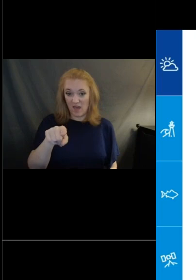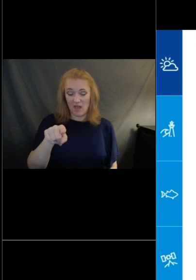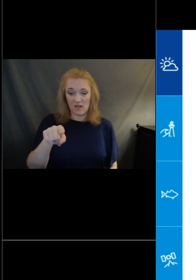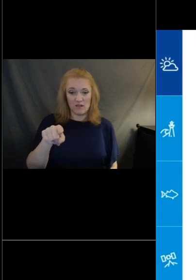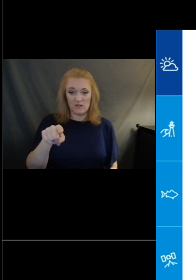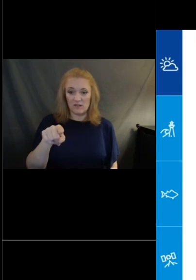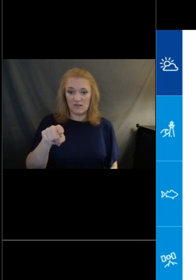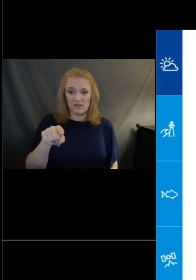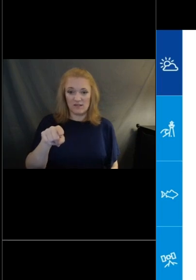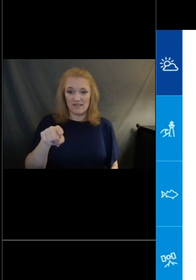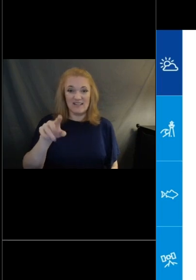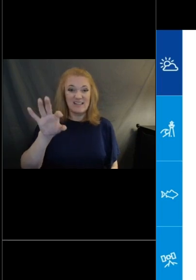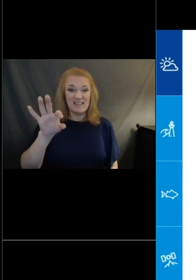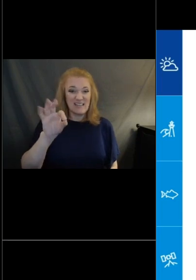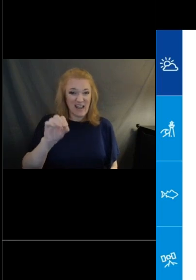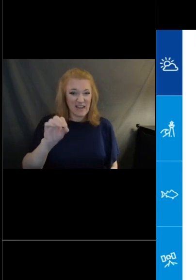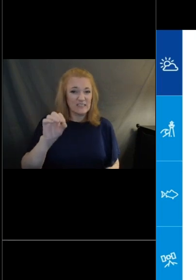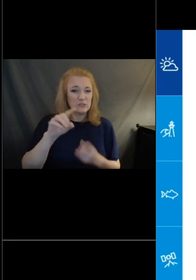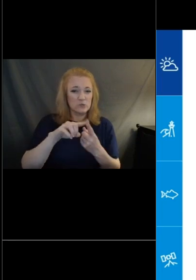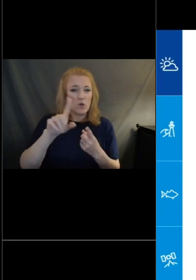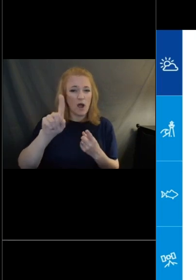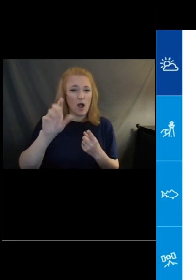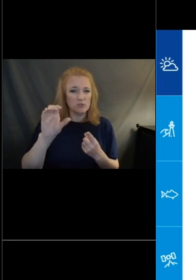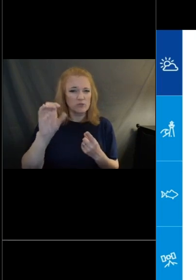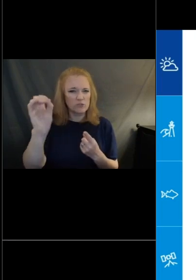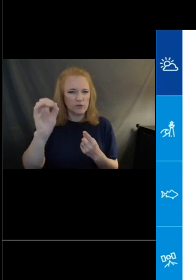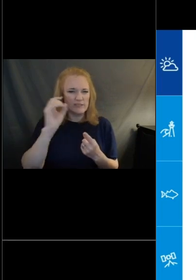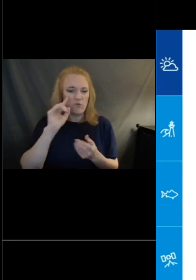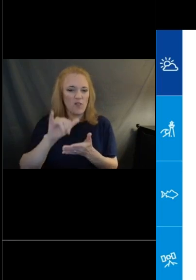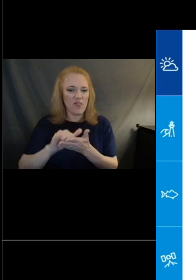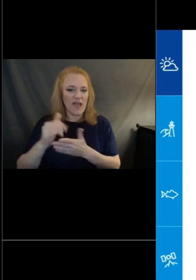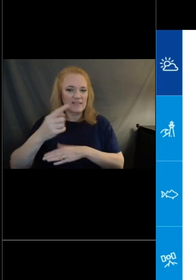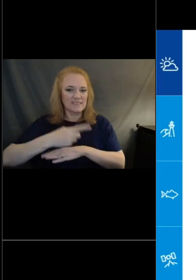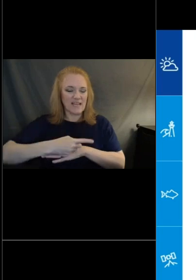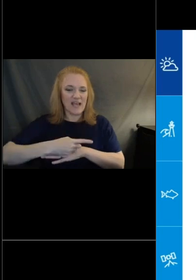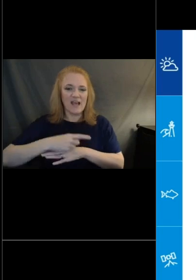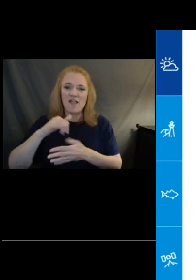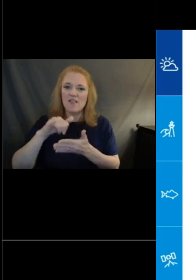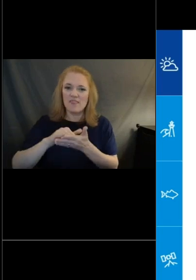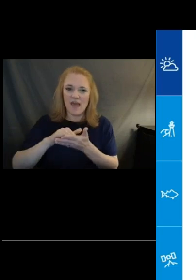like 90s to 100 degrees for this particular date, those temperatures about 25 to even